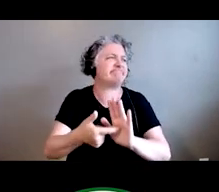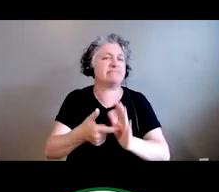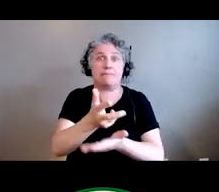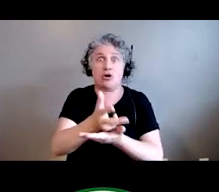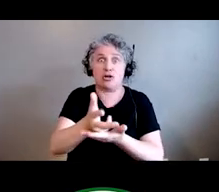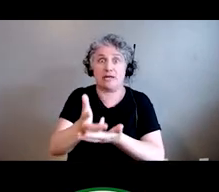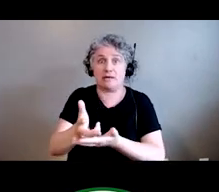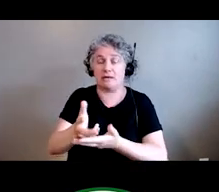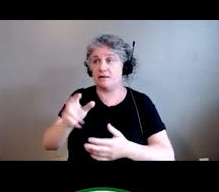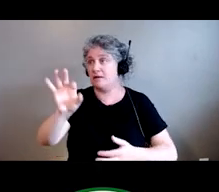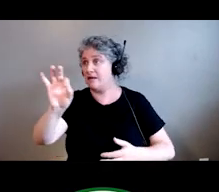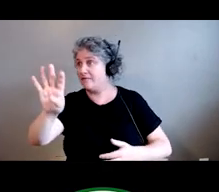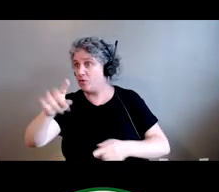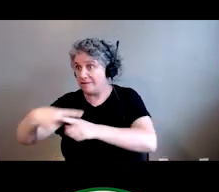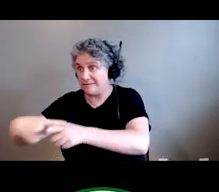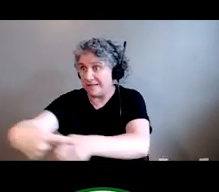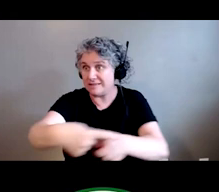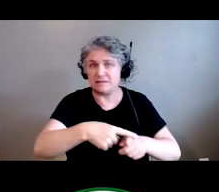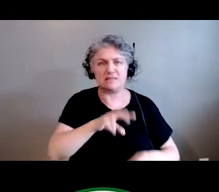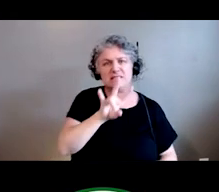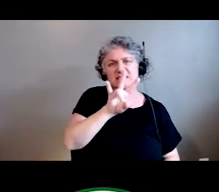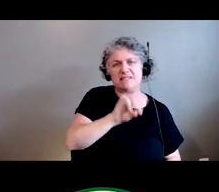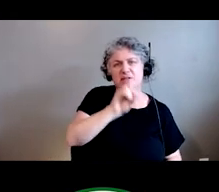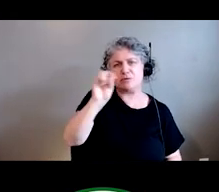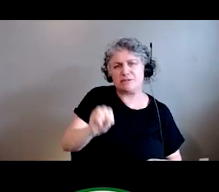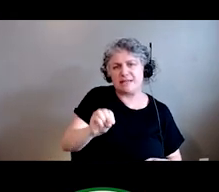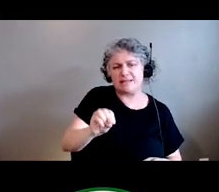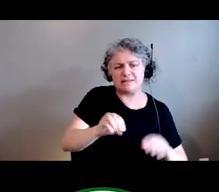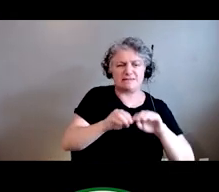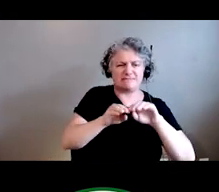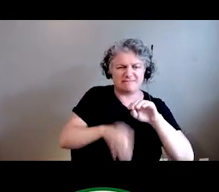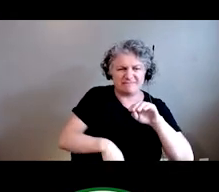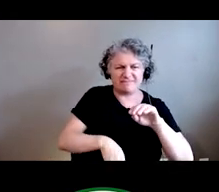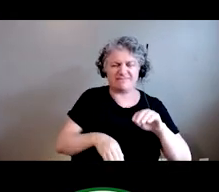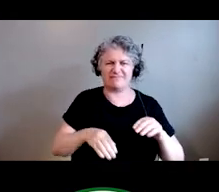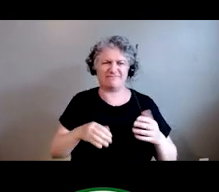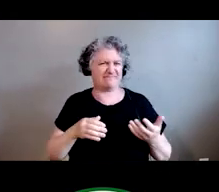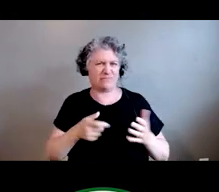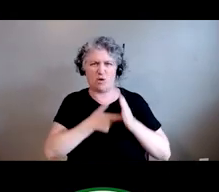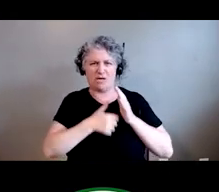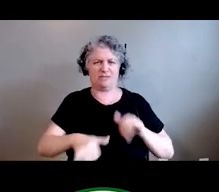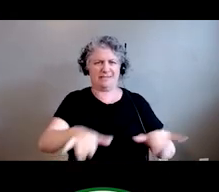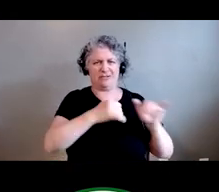Of the 114 styles of picnic tables that we assessed, so not a particular picnic table, but a type.